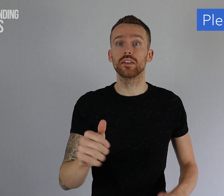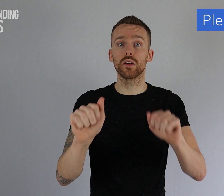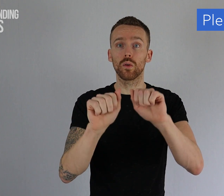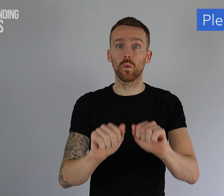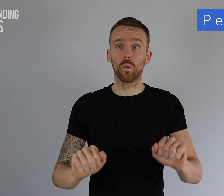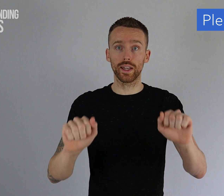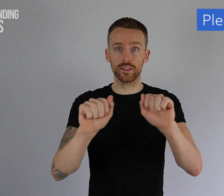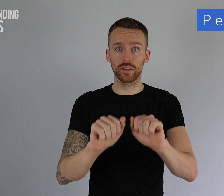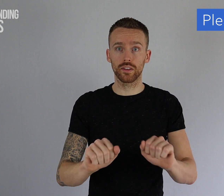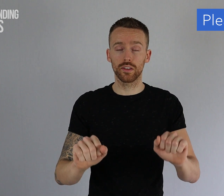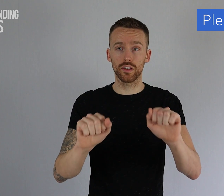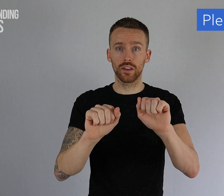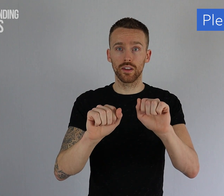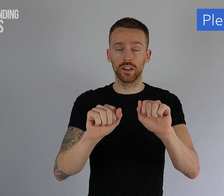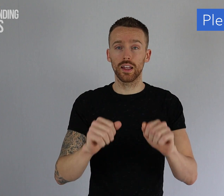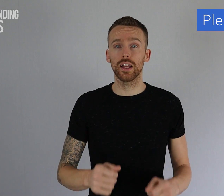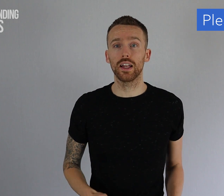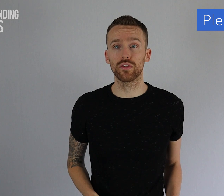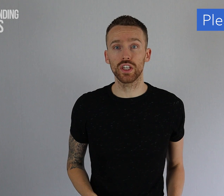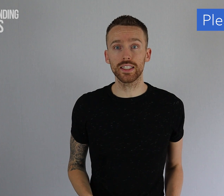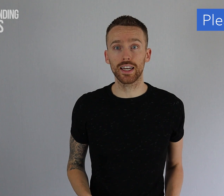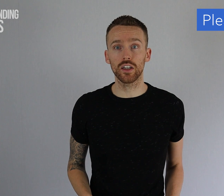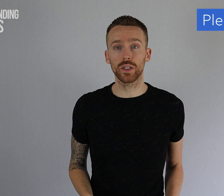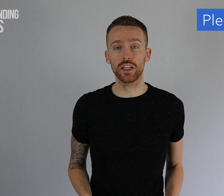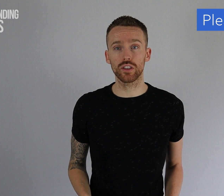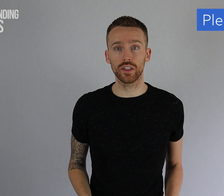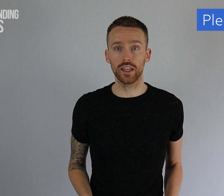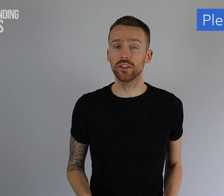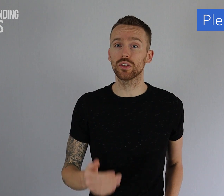Please wait. And if you need to add a location on there